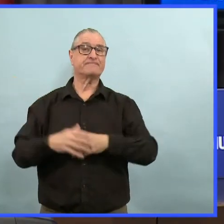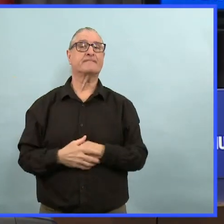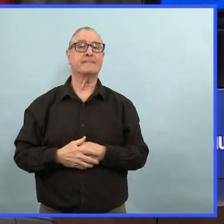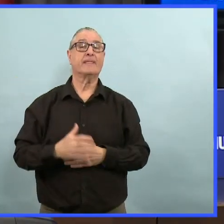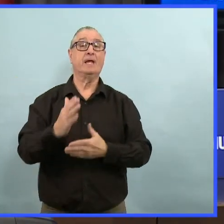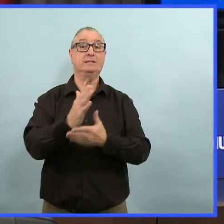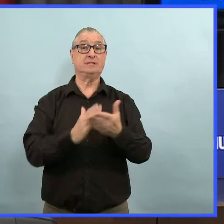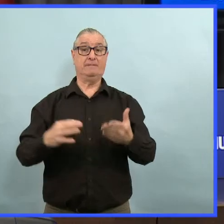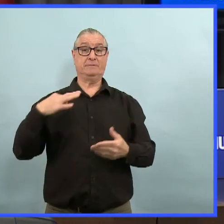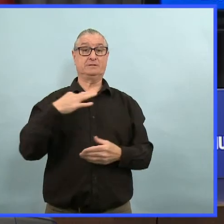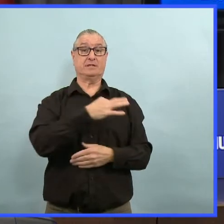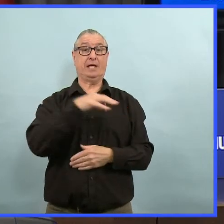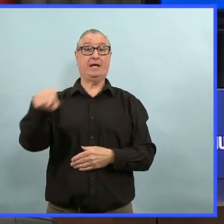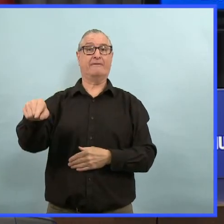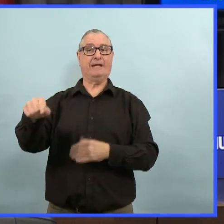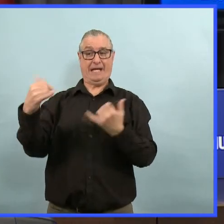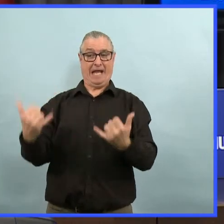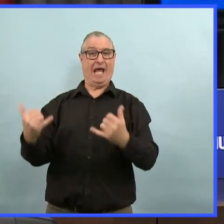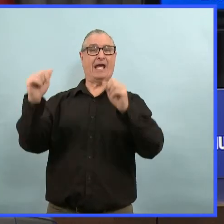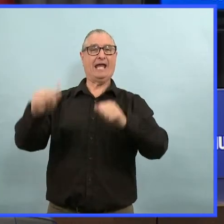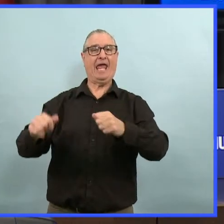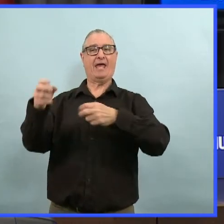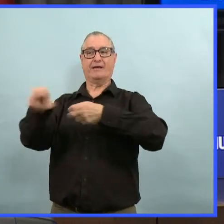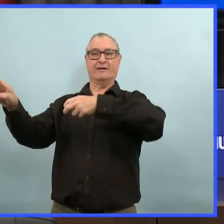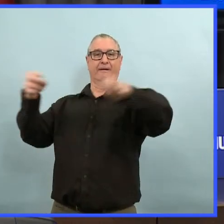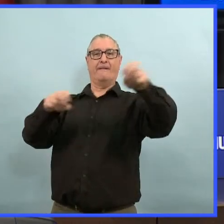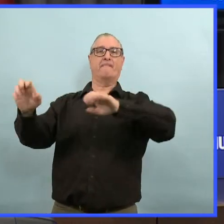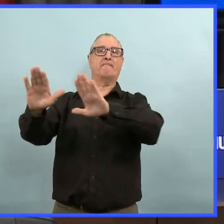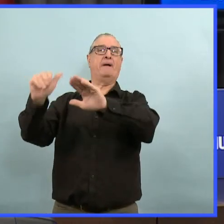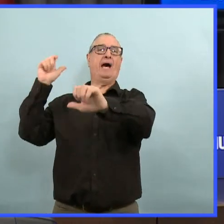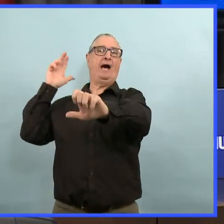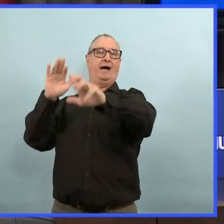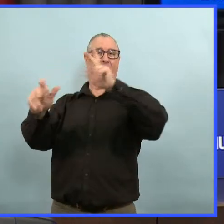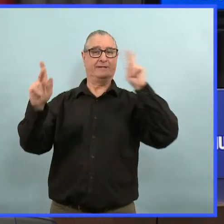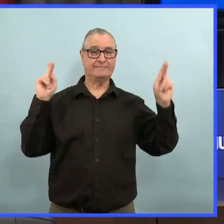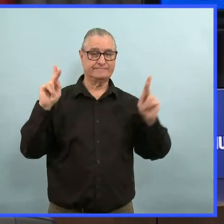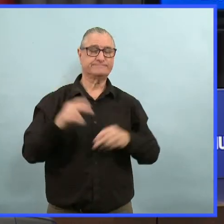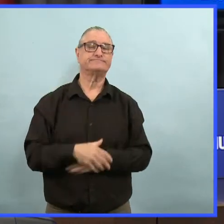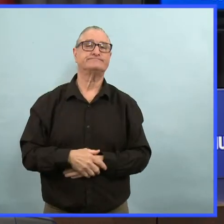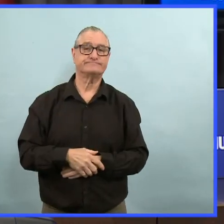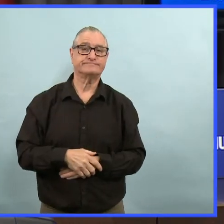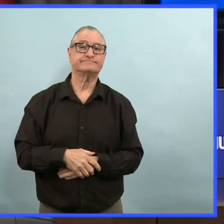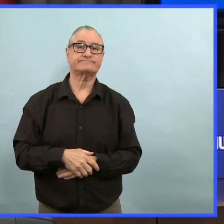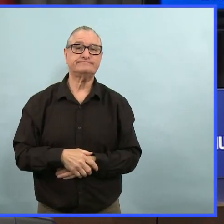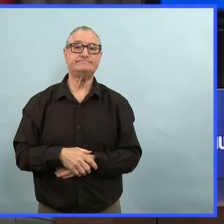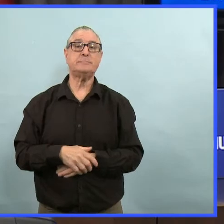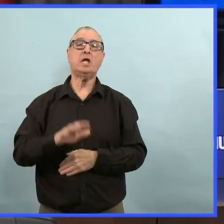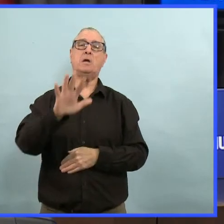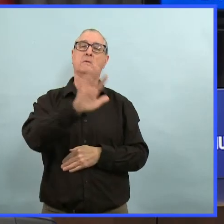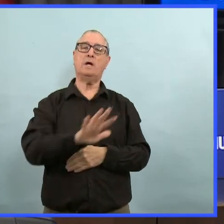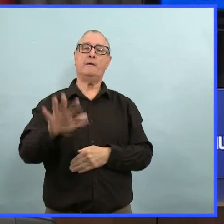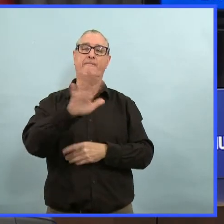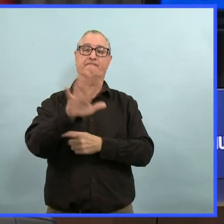or facility there are approximately 500 health be deployed and reassigned across the province